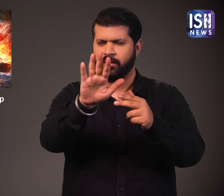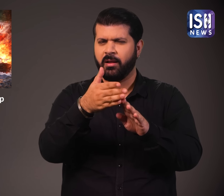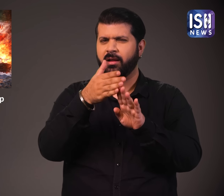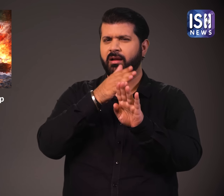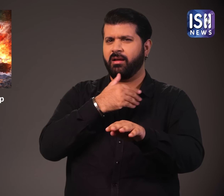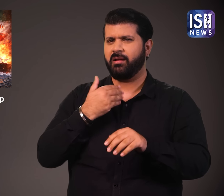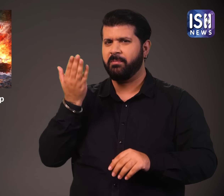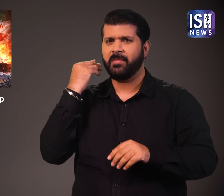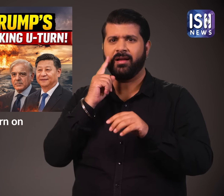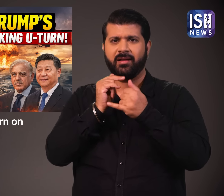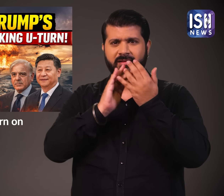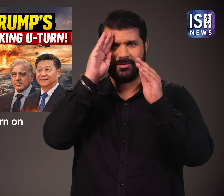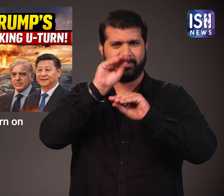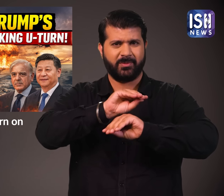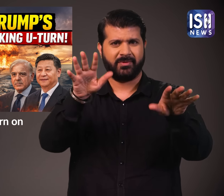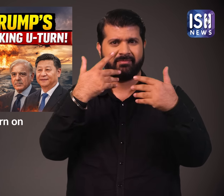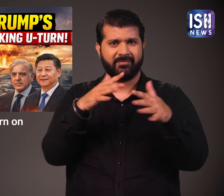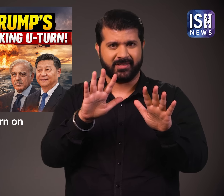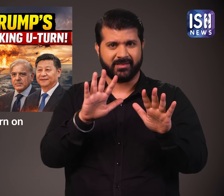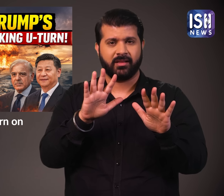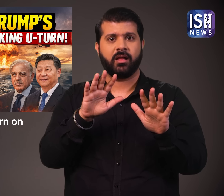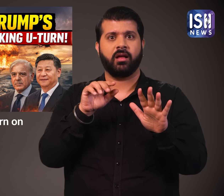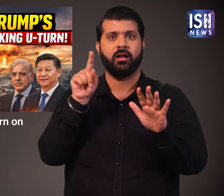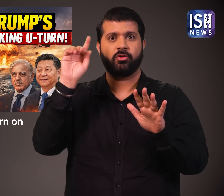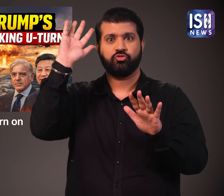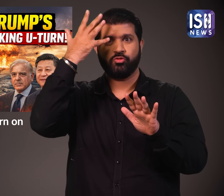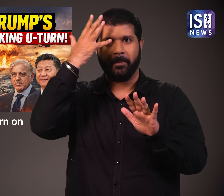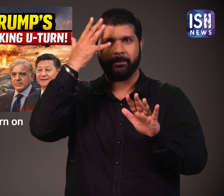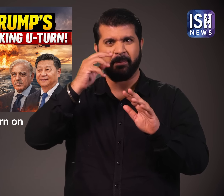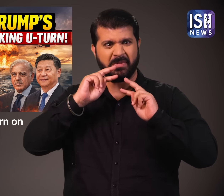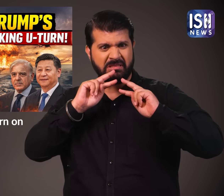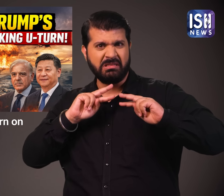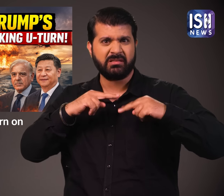Before I begin, ISH News had earlier shared that Donald Trump had responded strongly,